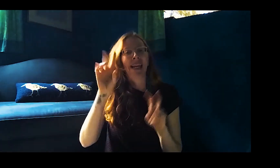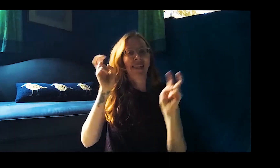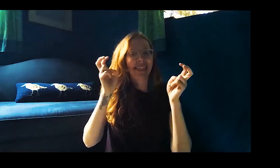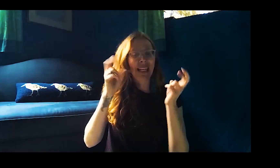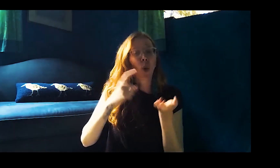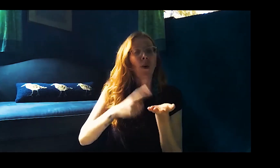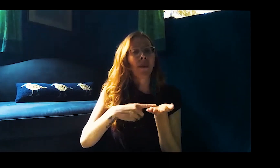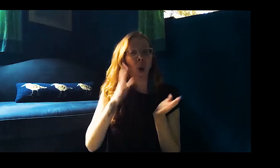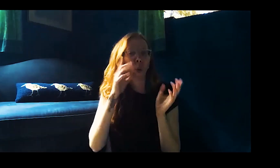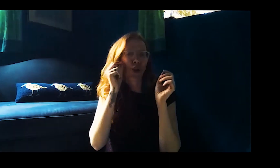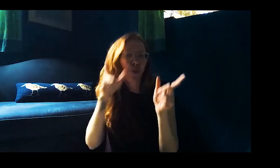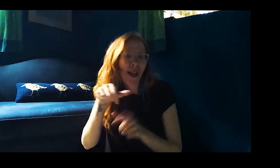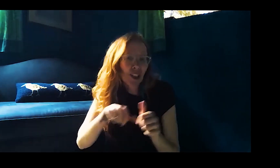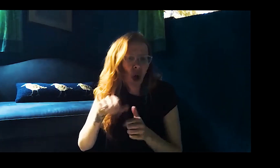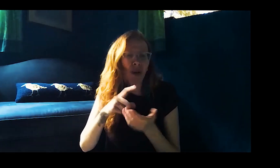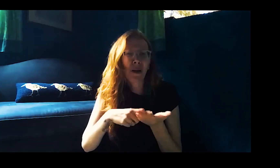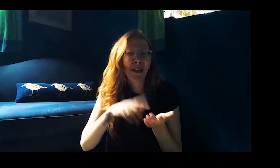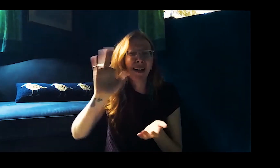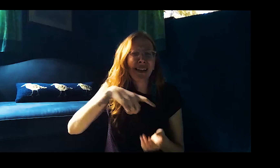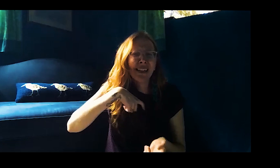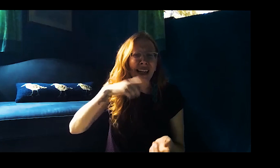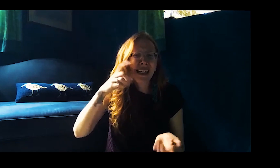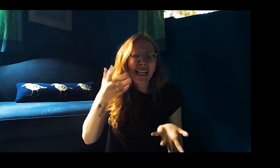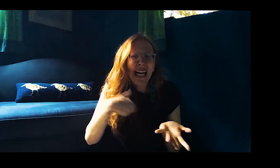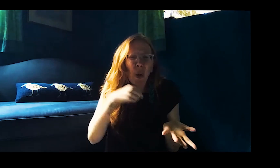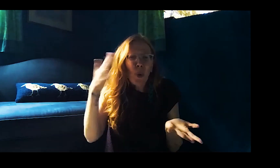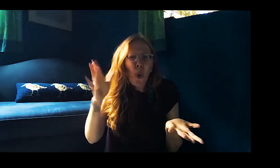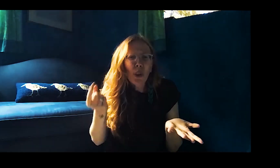try and take a picture according to the theme, and we surprise each other, and we support each other.